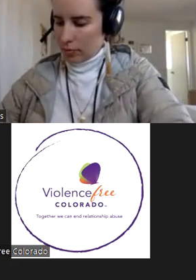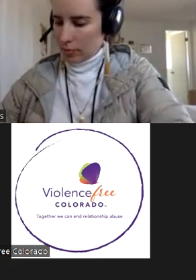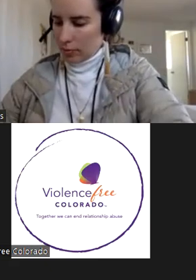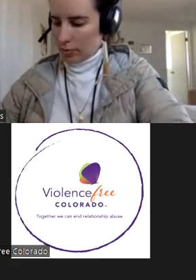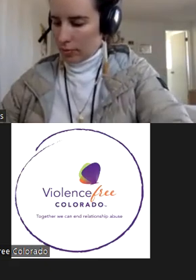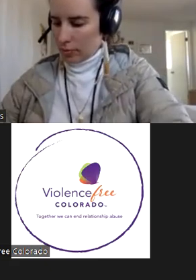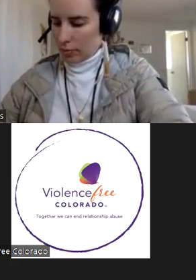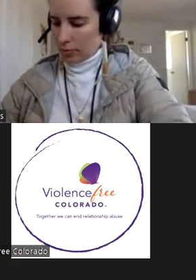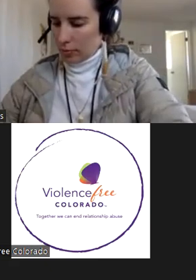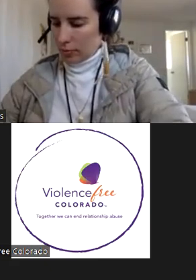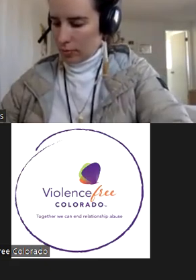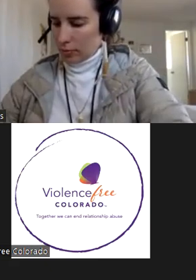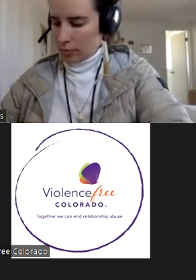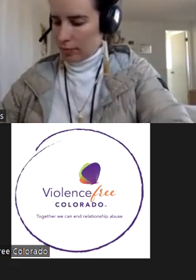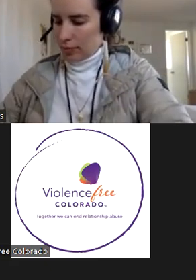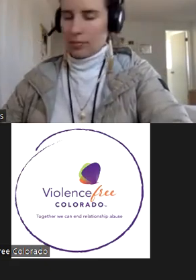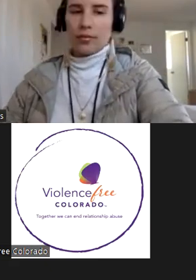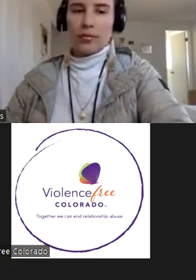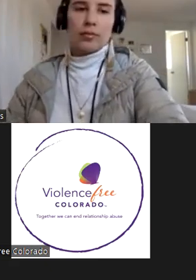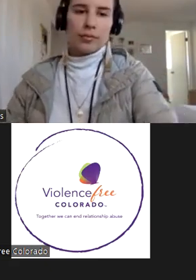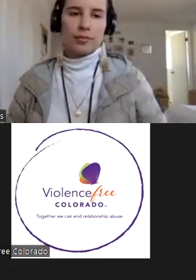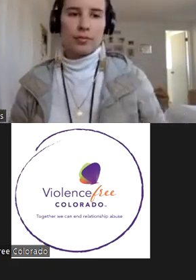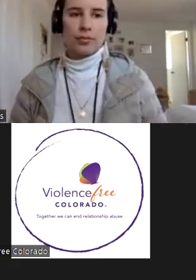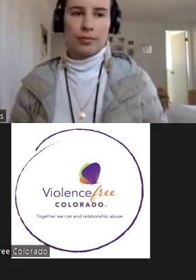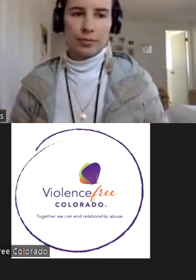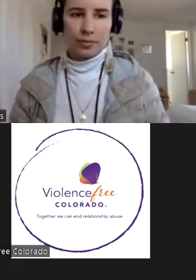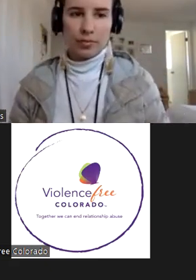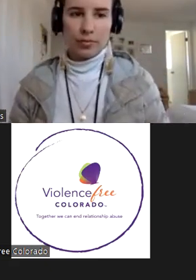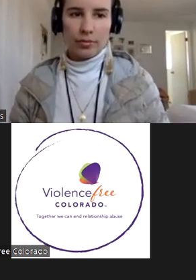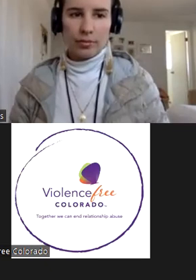if that's what you would like to choose, and we will go ahead and test that out.